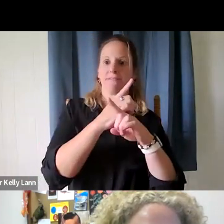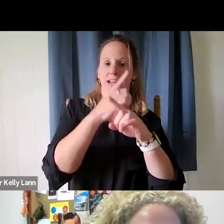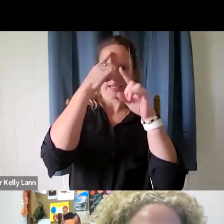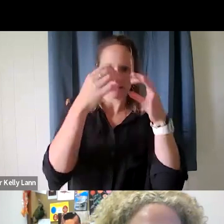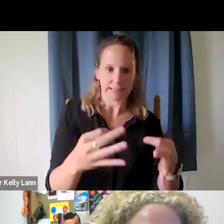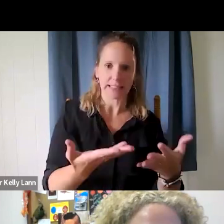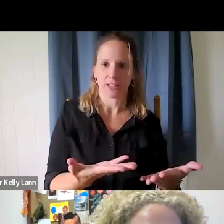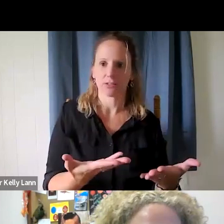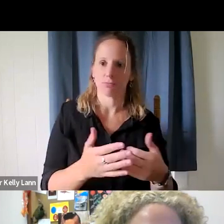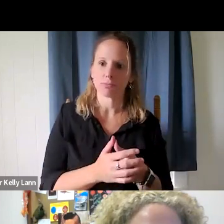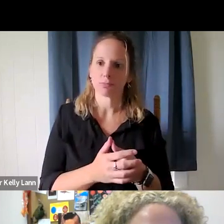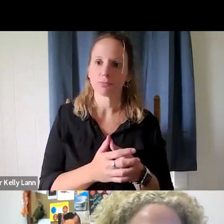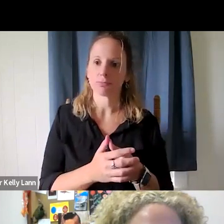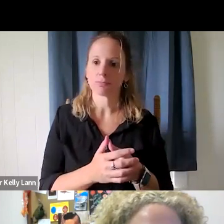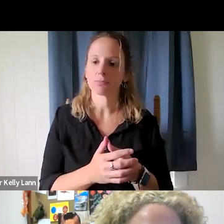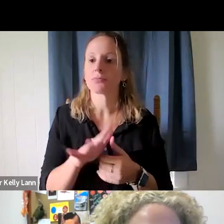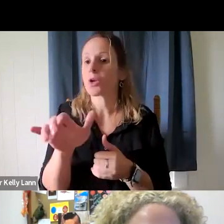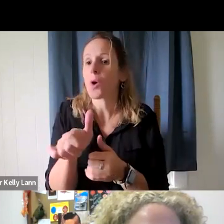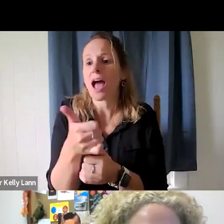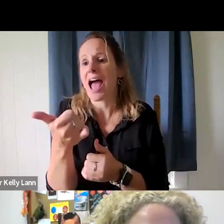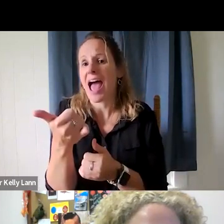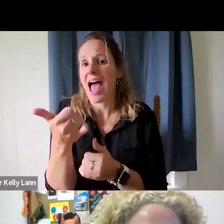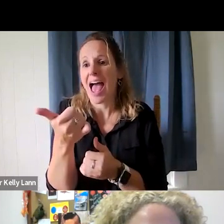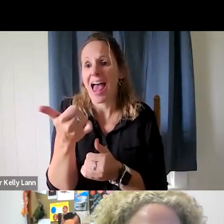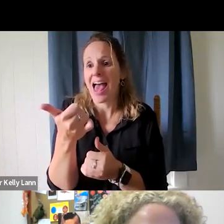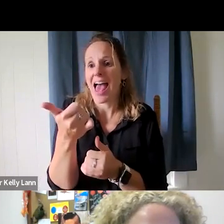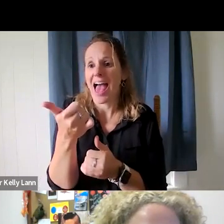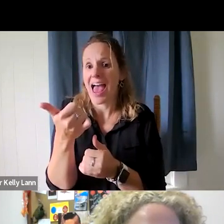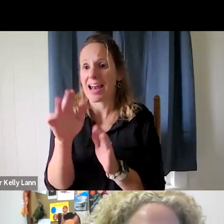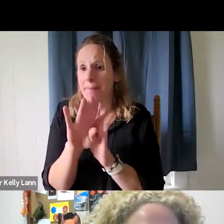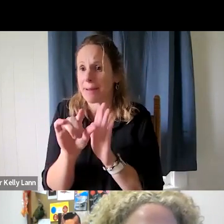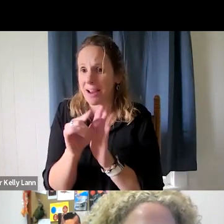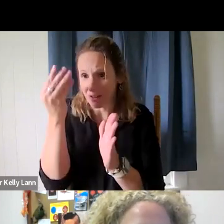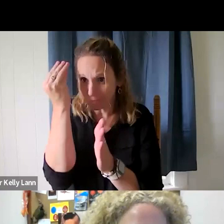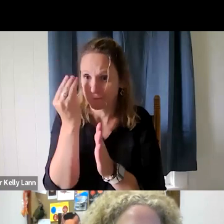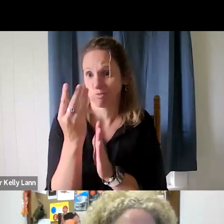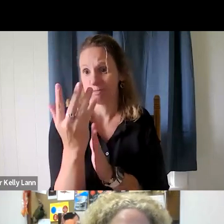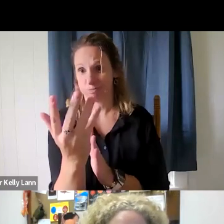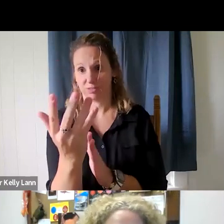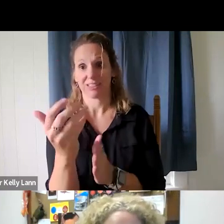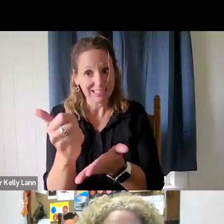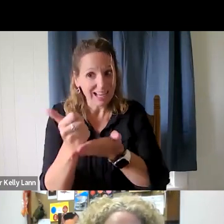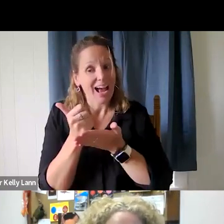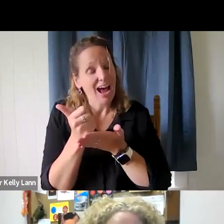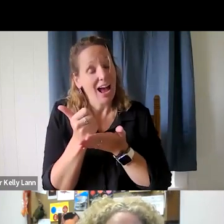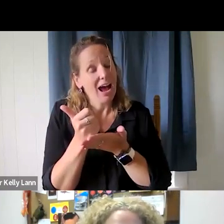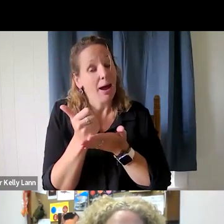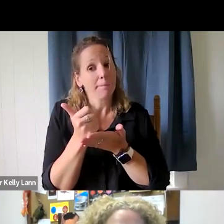So yeah, I mean any insight you guys can give us to anything helps our case too.